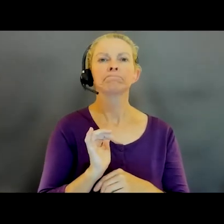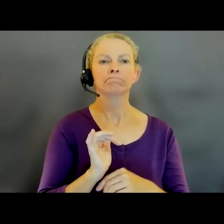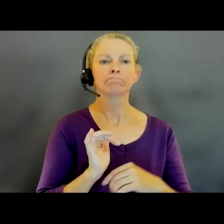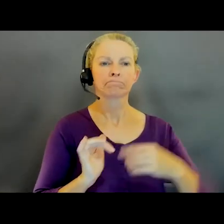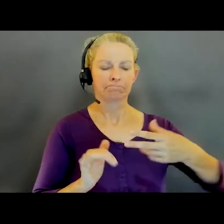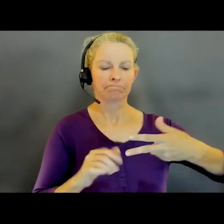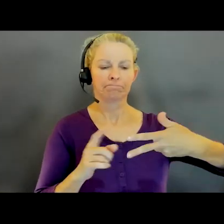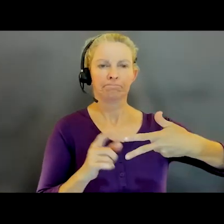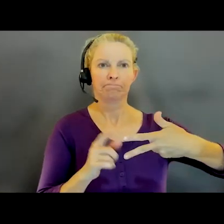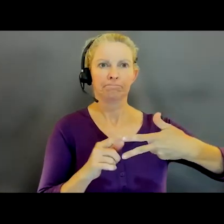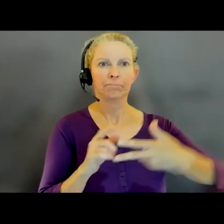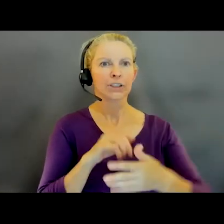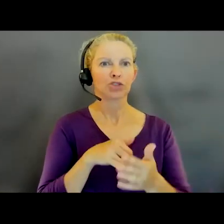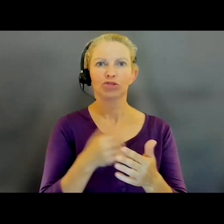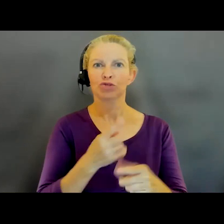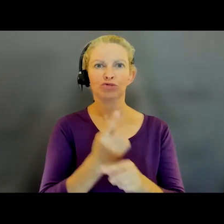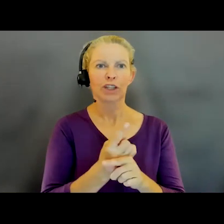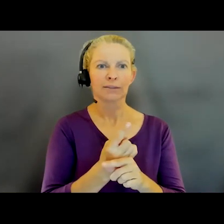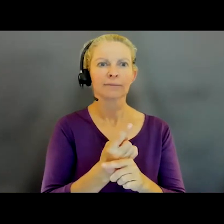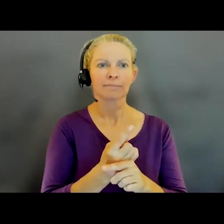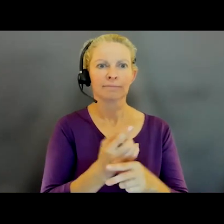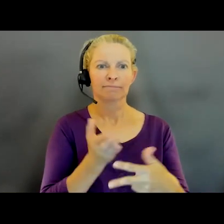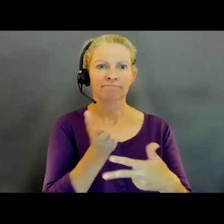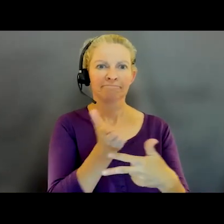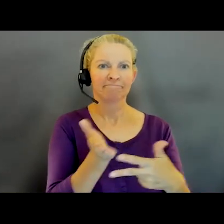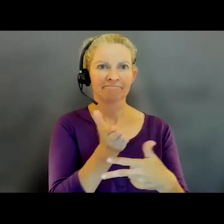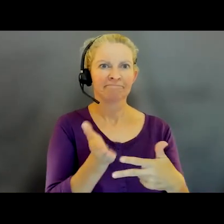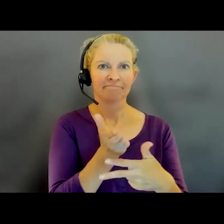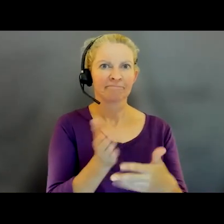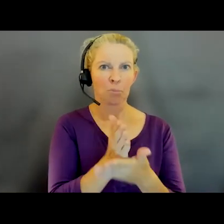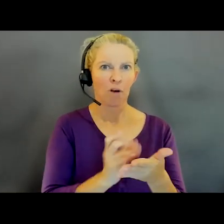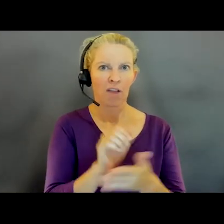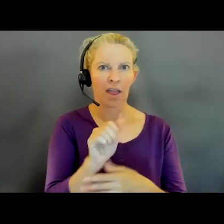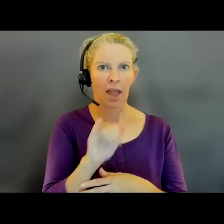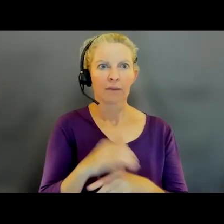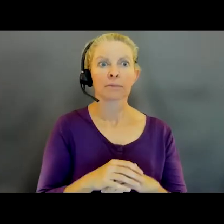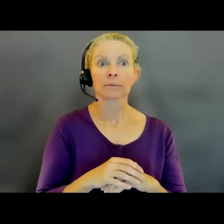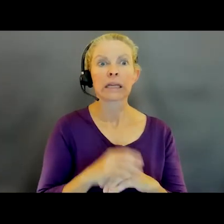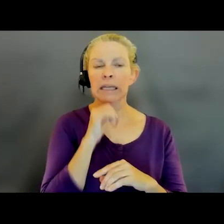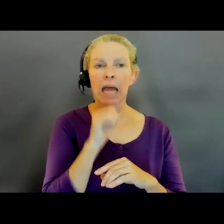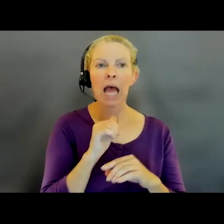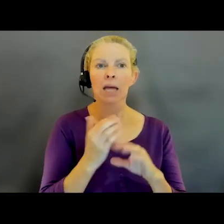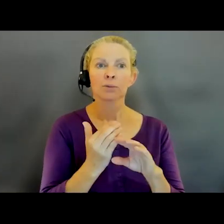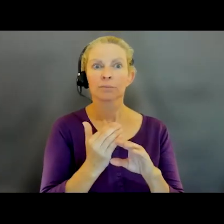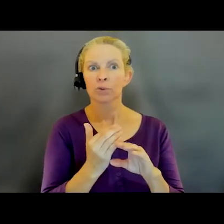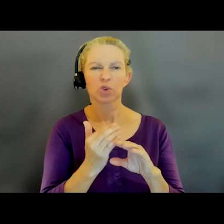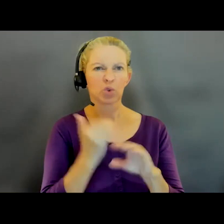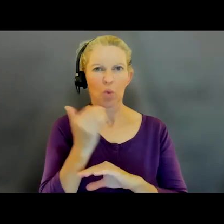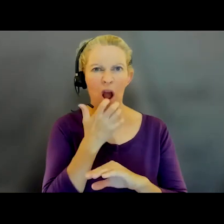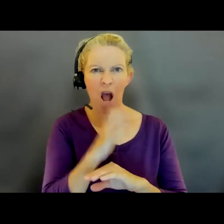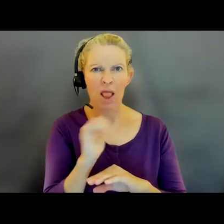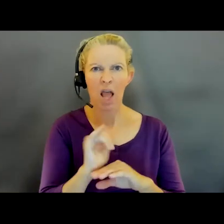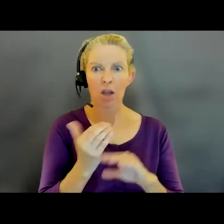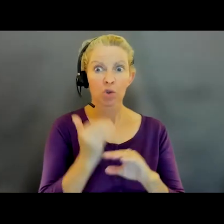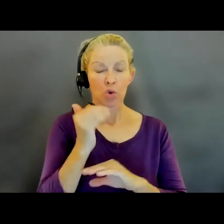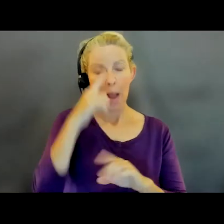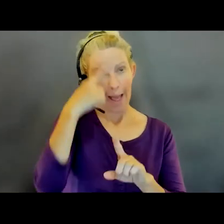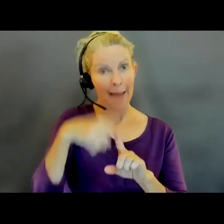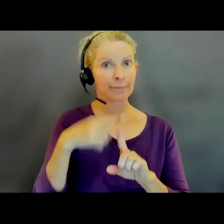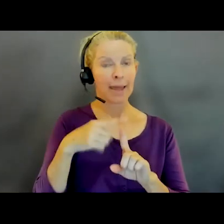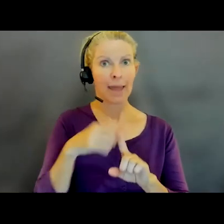AI, and that instead of being too optimistic that AI can do everything, we are too pessimistic. AI